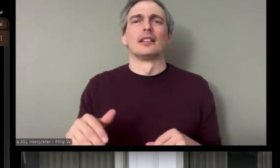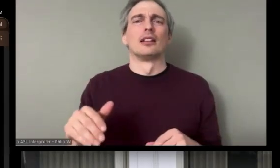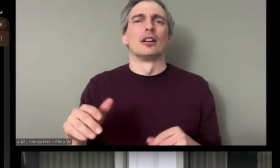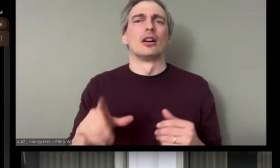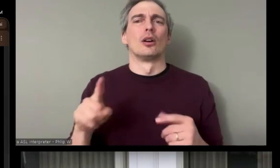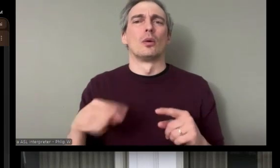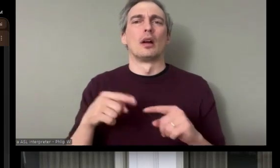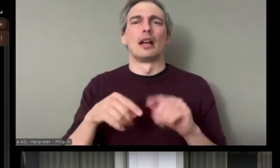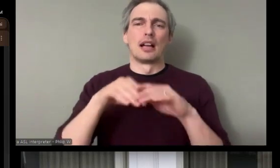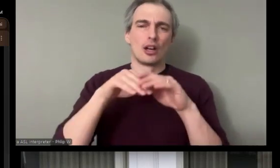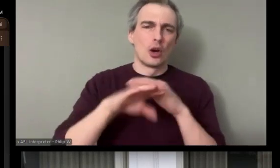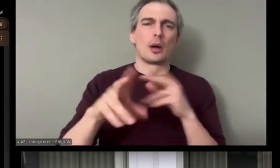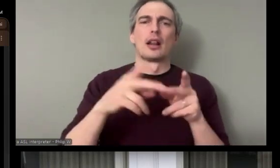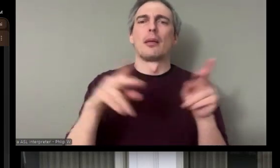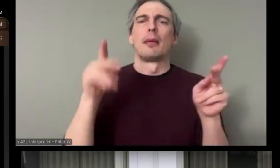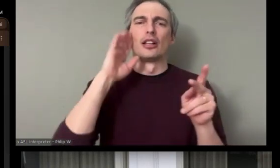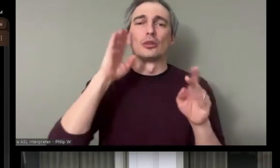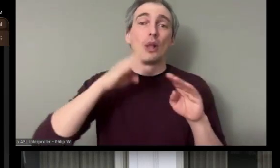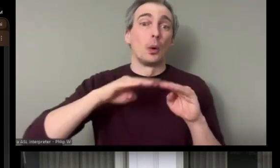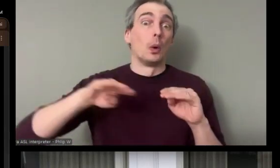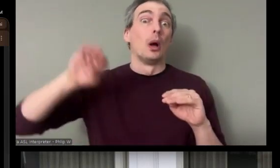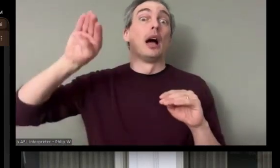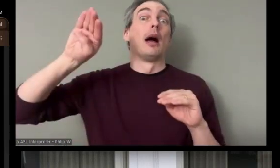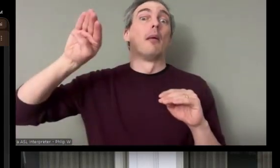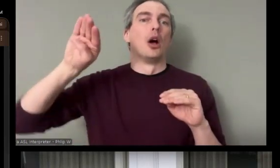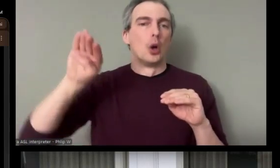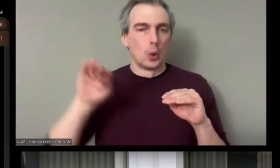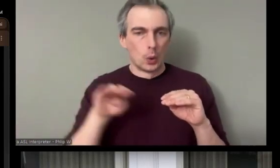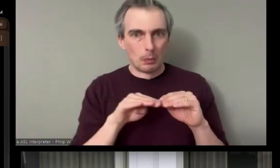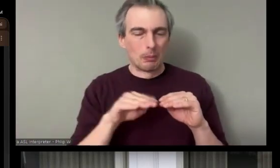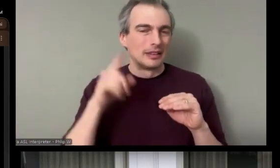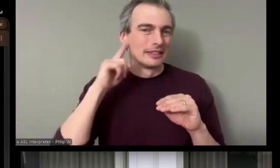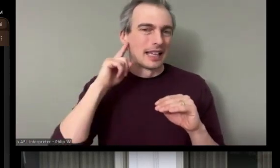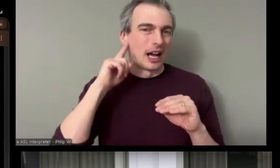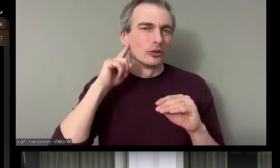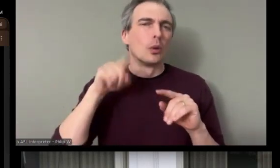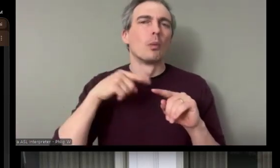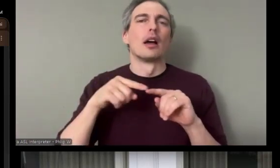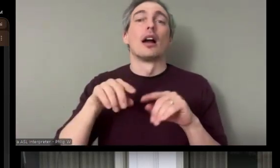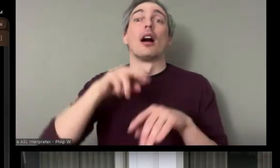And OOOooop... When I go out of the space. I just did it as a simple... I think I did